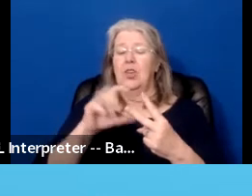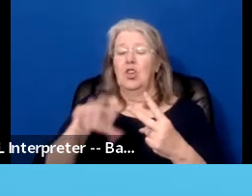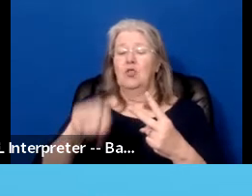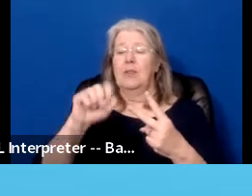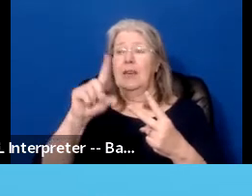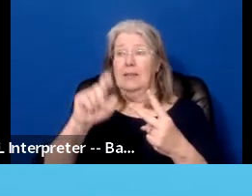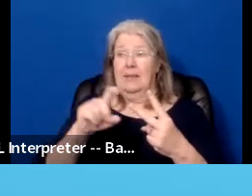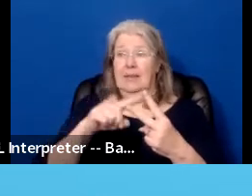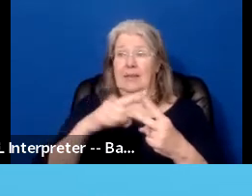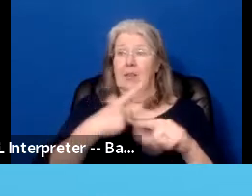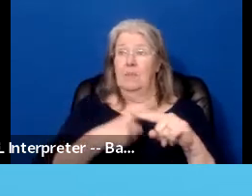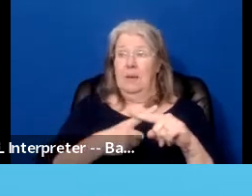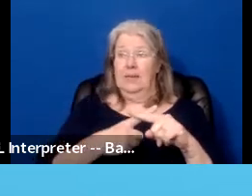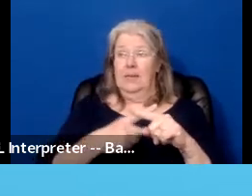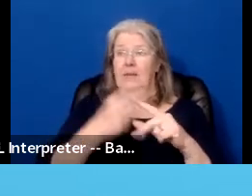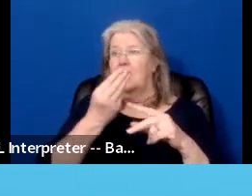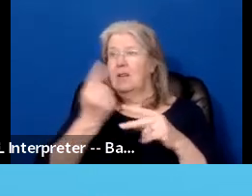just you're same COVID infection.